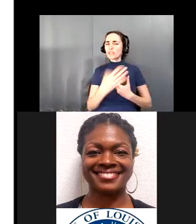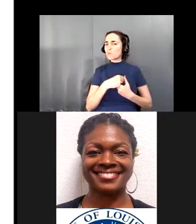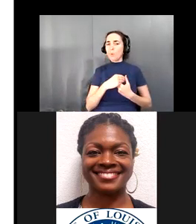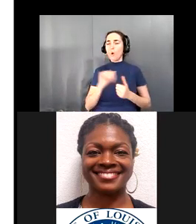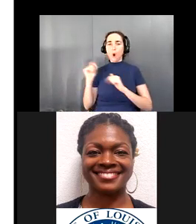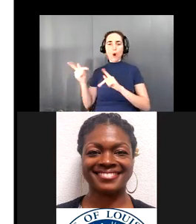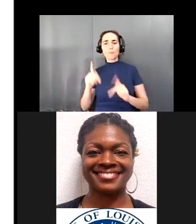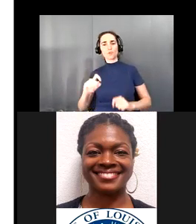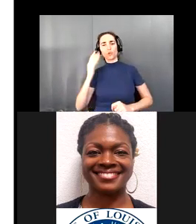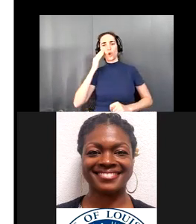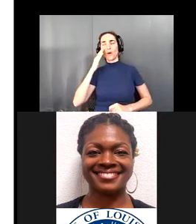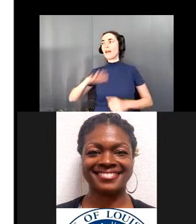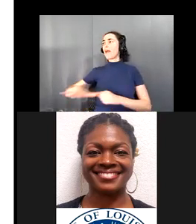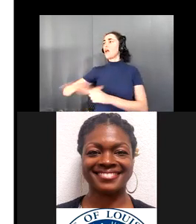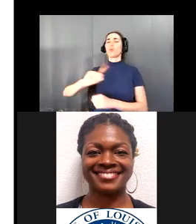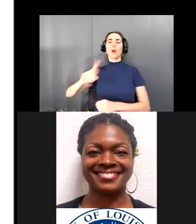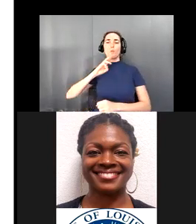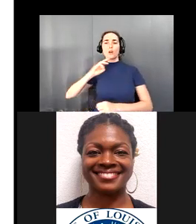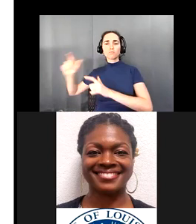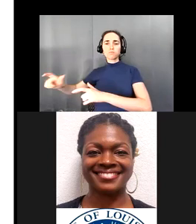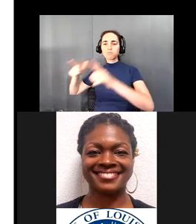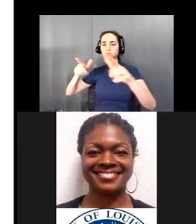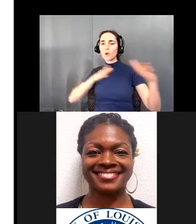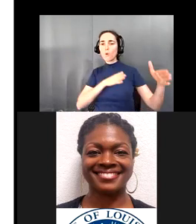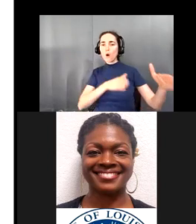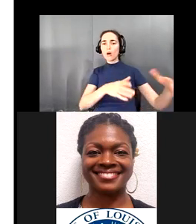but know the bodies of water just 16:22:05 understand the areas of great heights